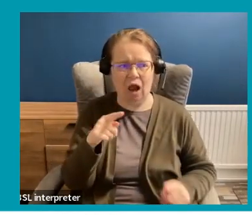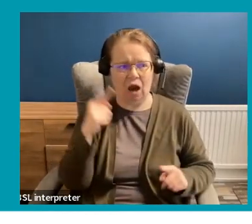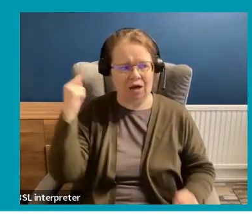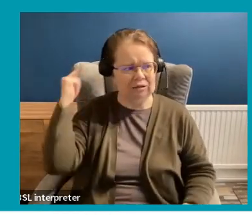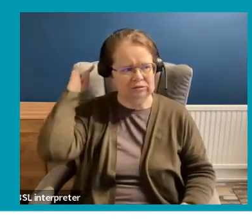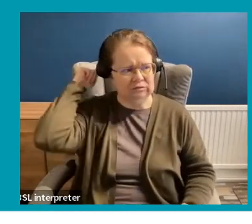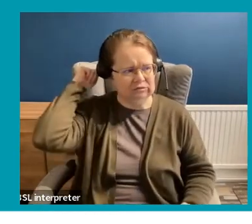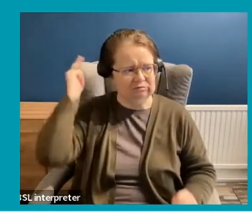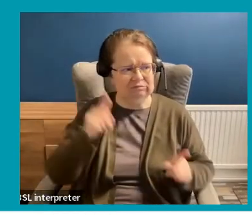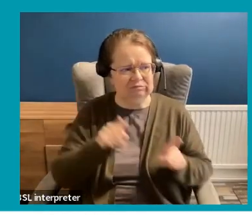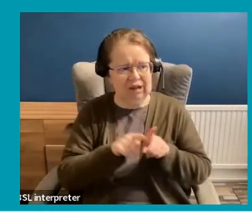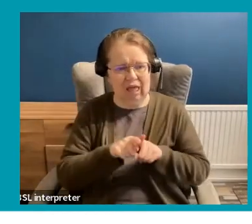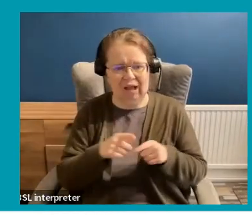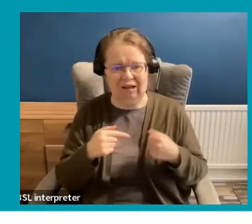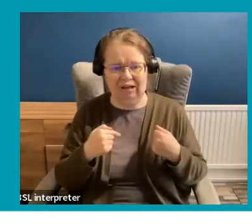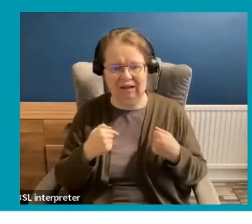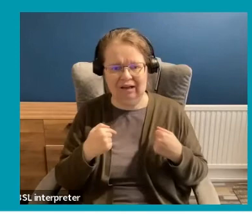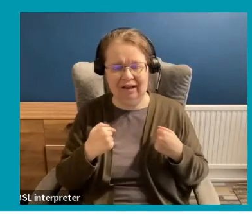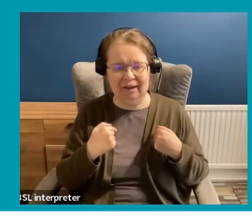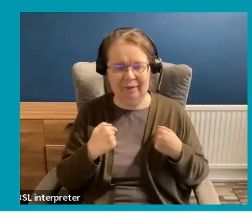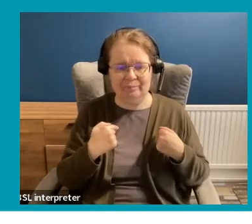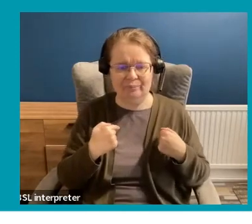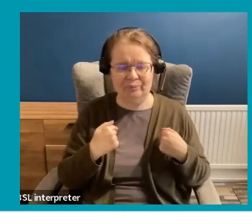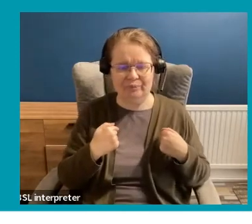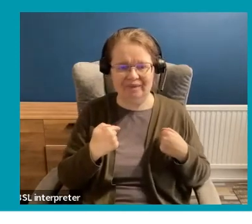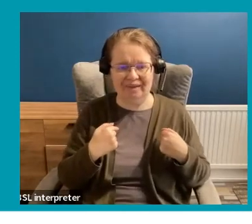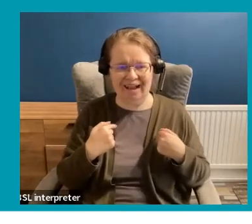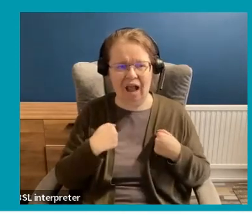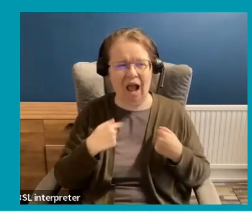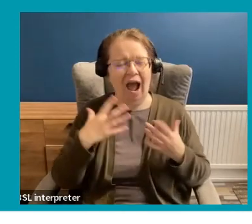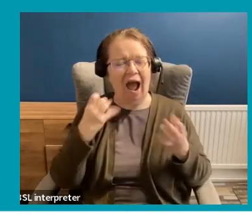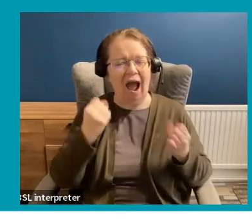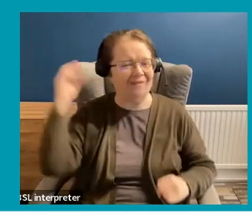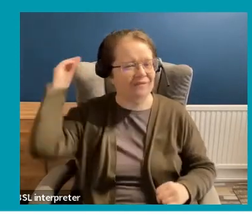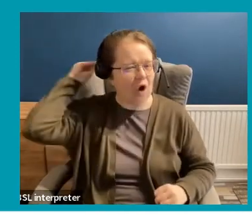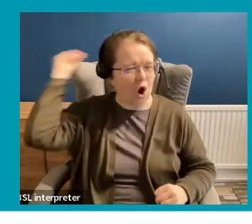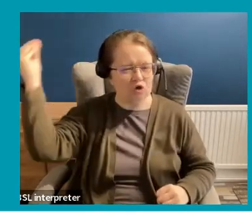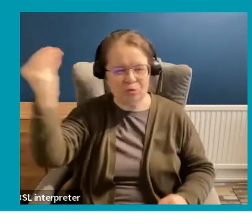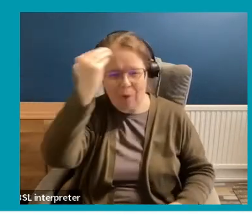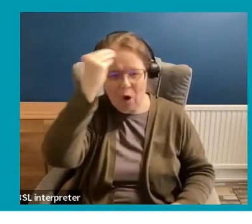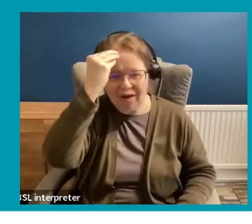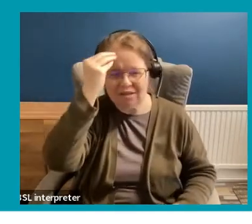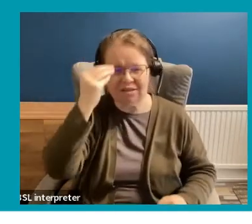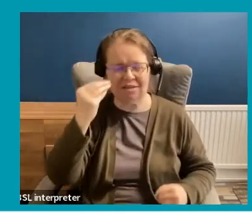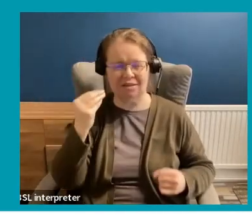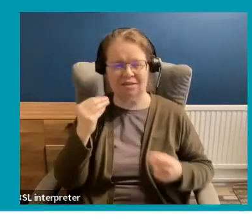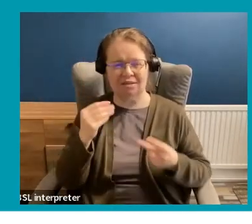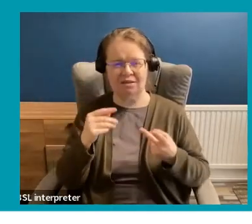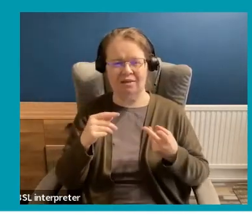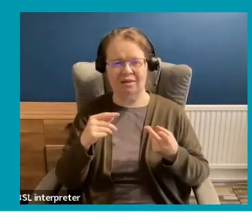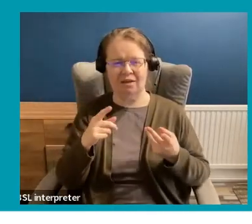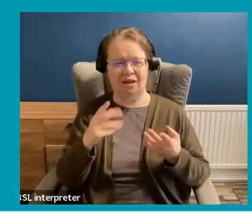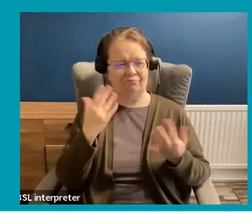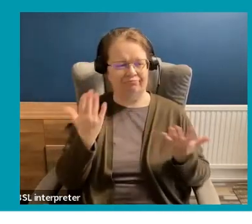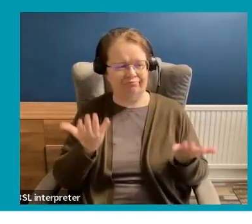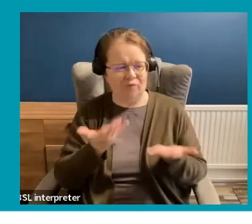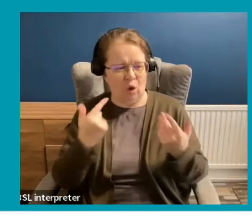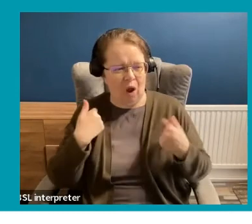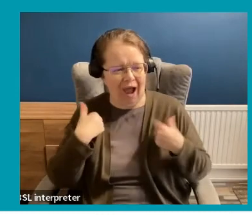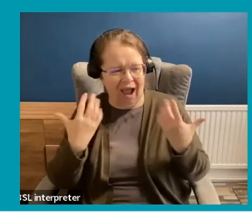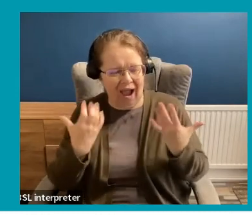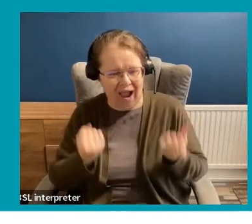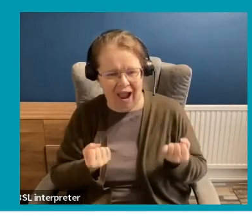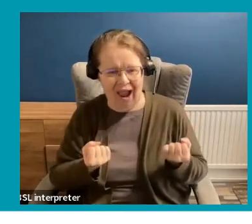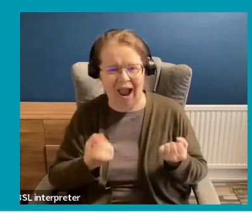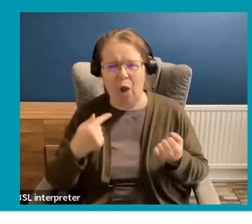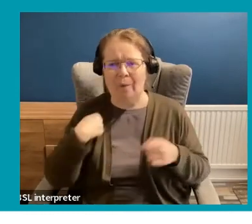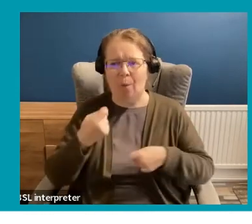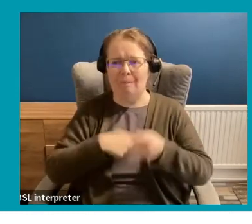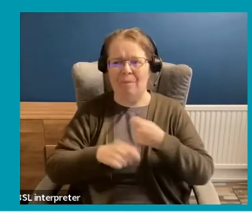That's where we find things like the biases is also where we suffer from imposter syndrome and